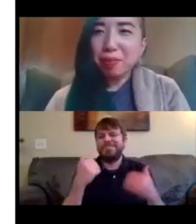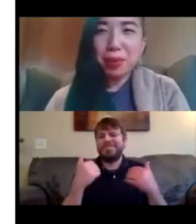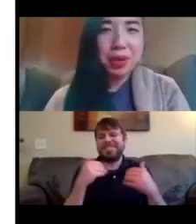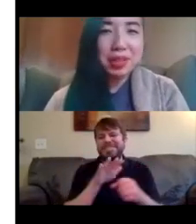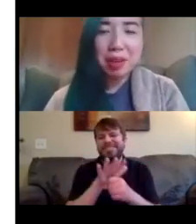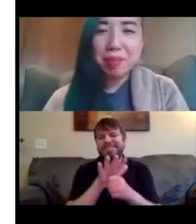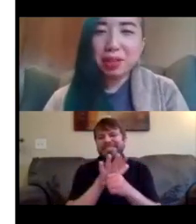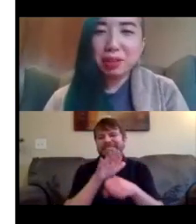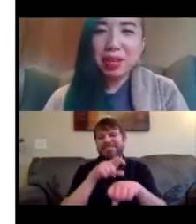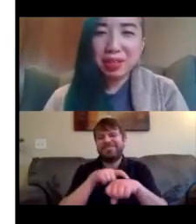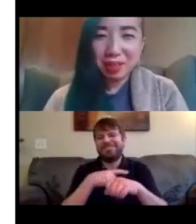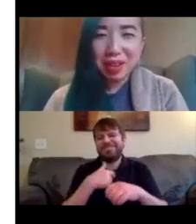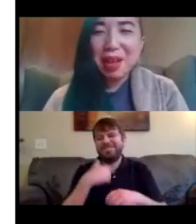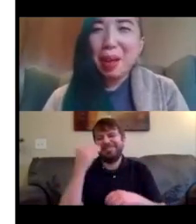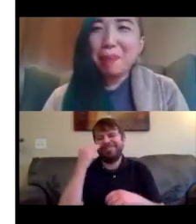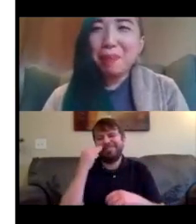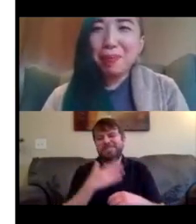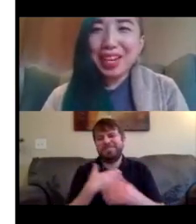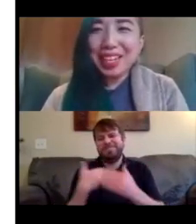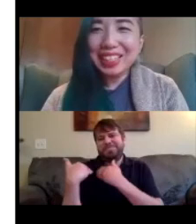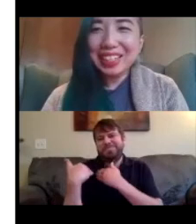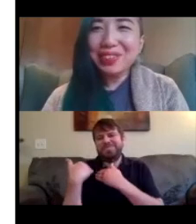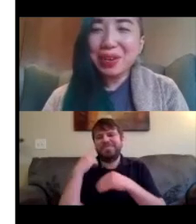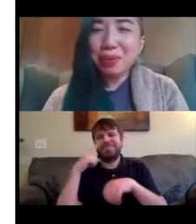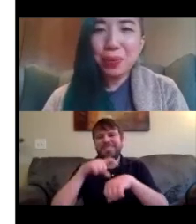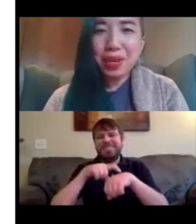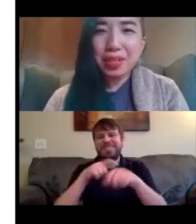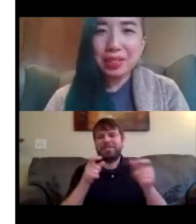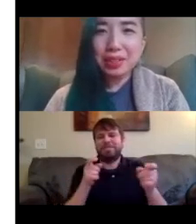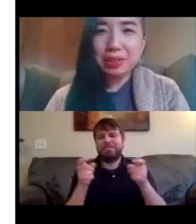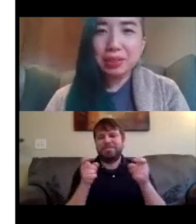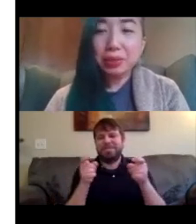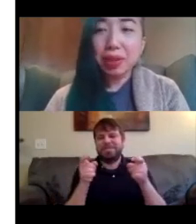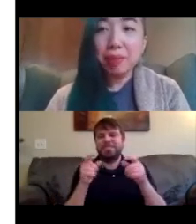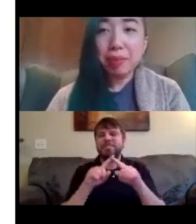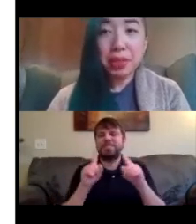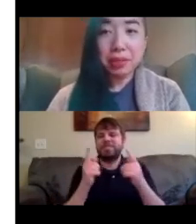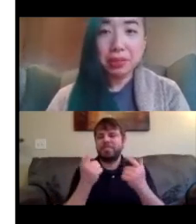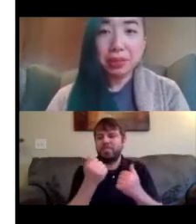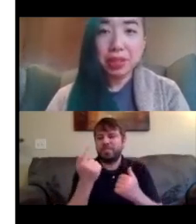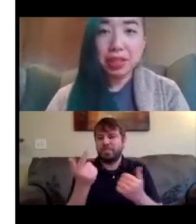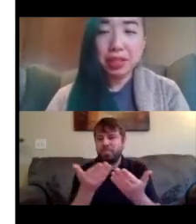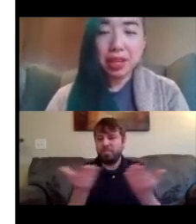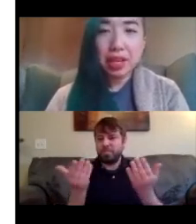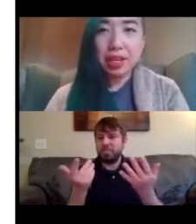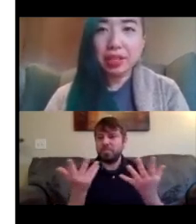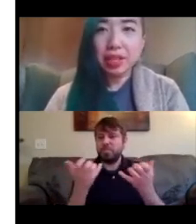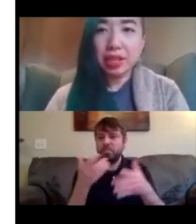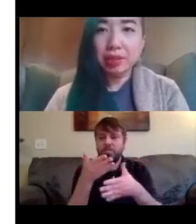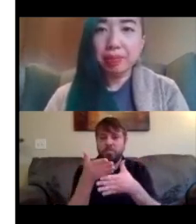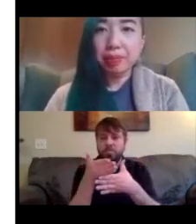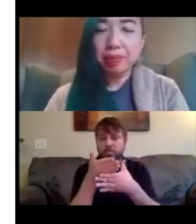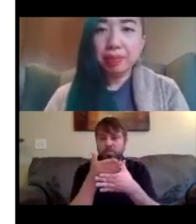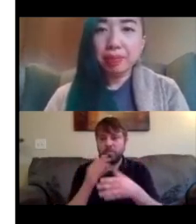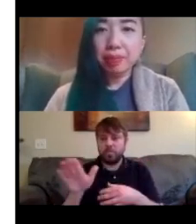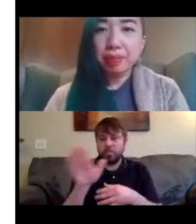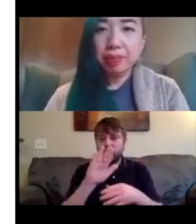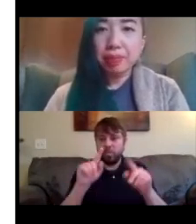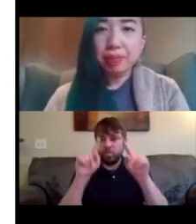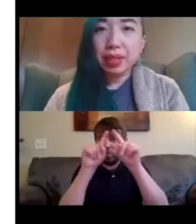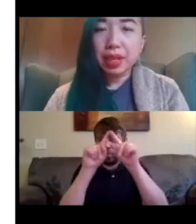poor time management, but does anyone want to maybe share their screen and